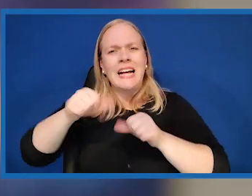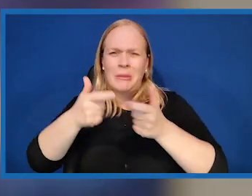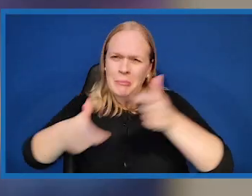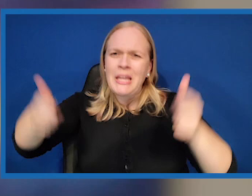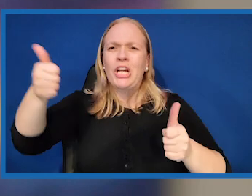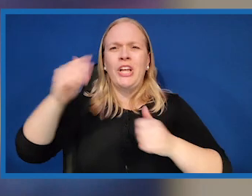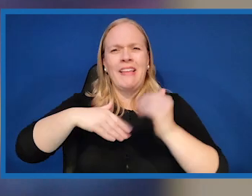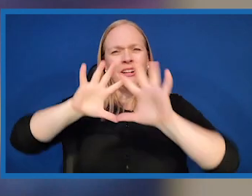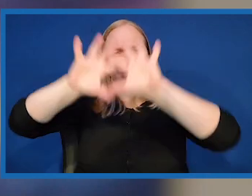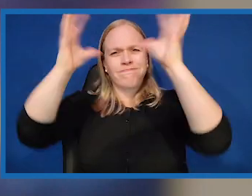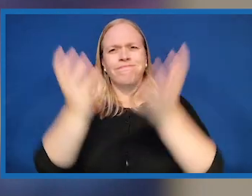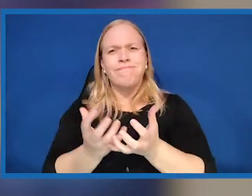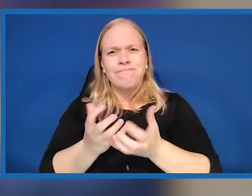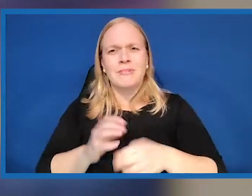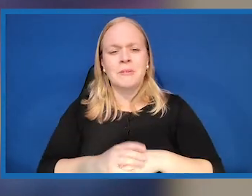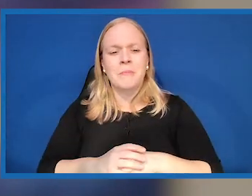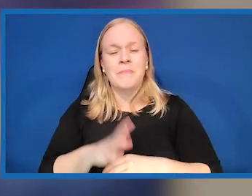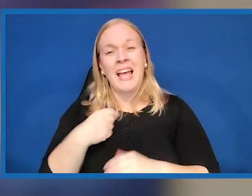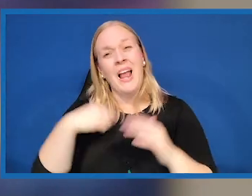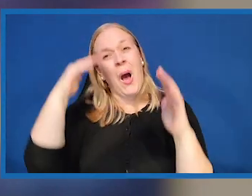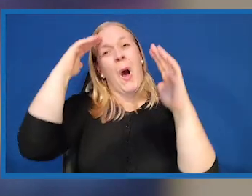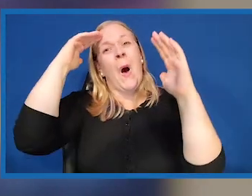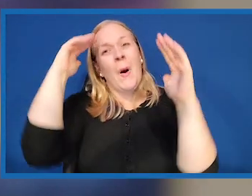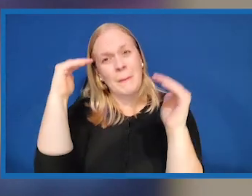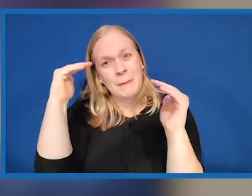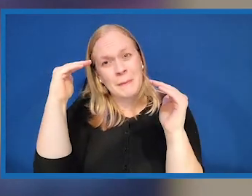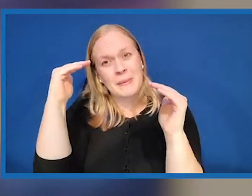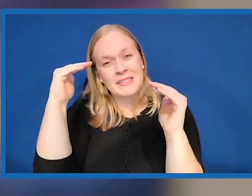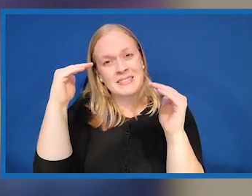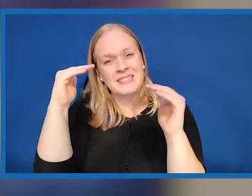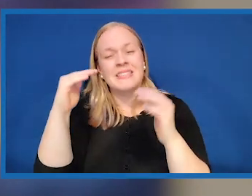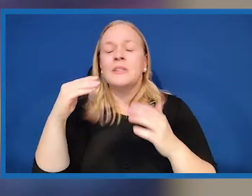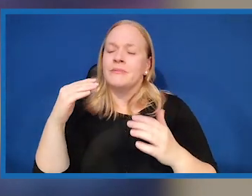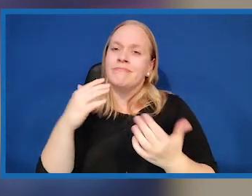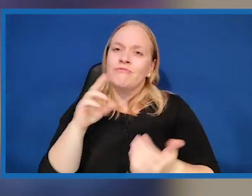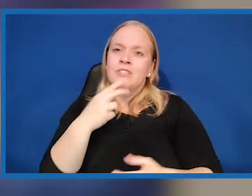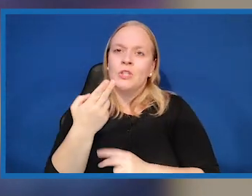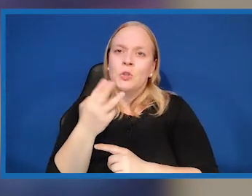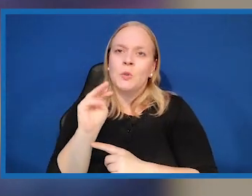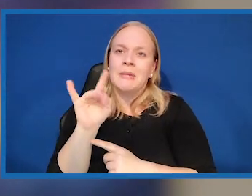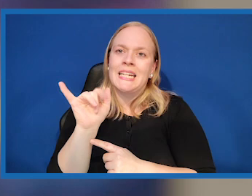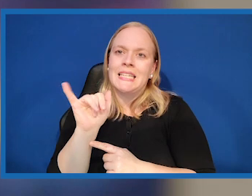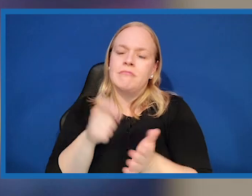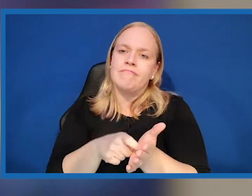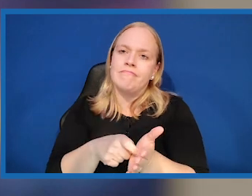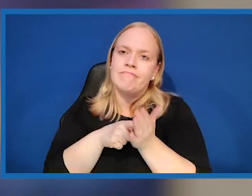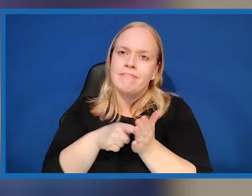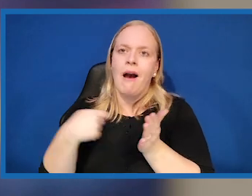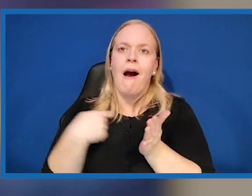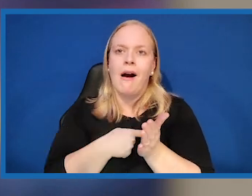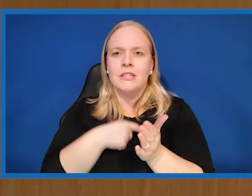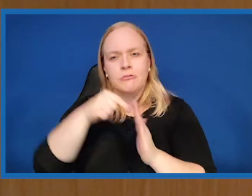BECAUSE HUMANITY REQUIRES IT, THAT WE MAKE SOME SIGNIFICANT PROGRESS IN UNDERSTANDING.